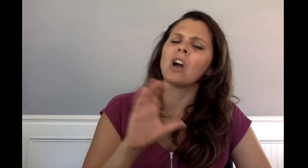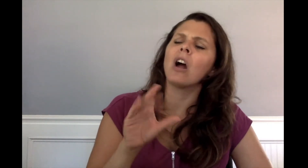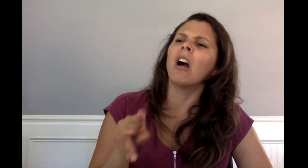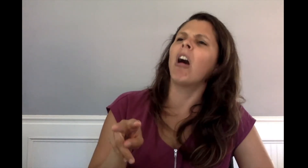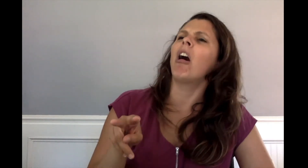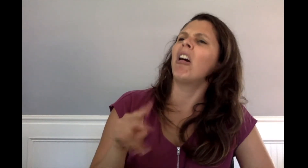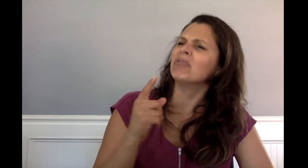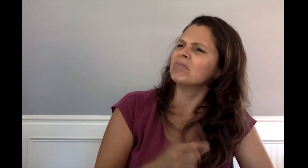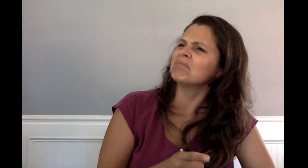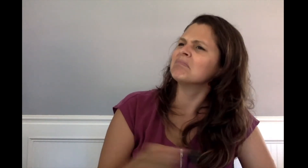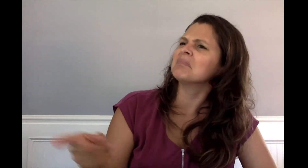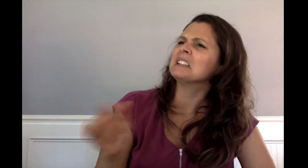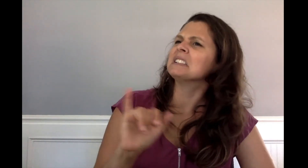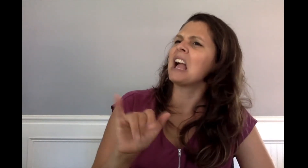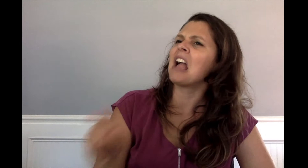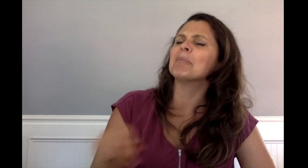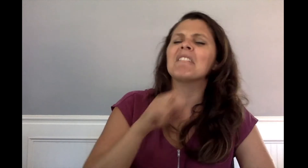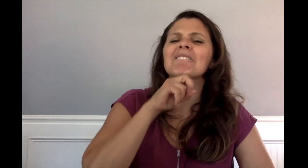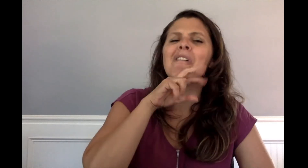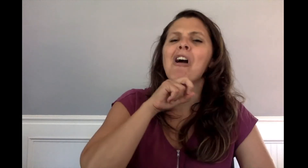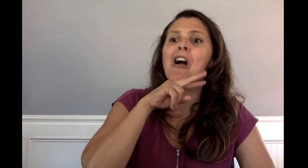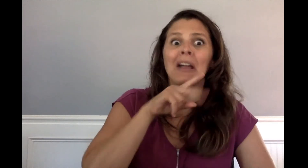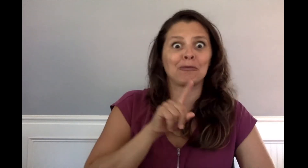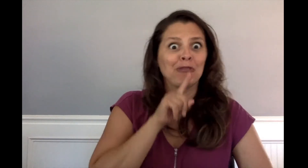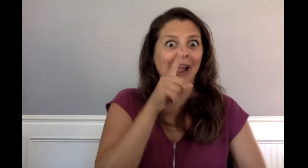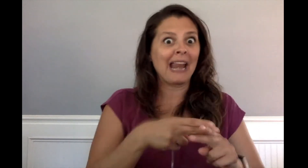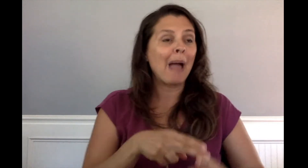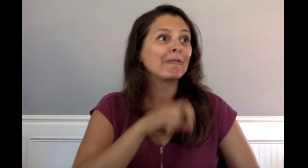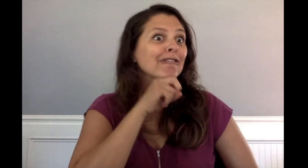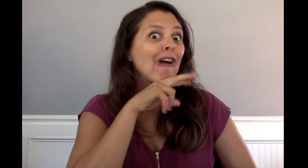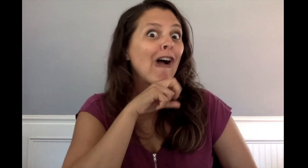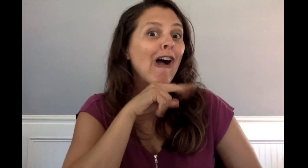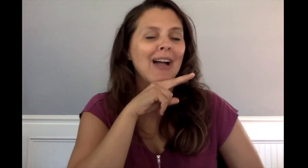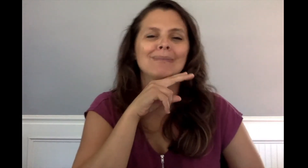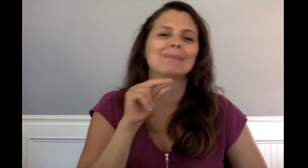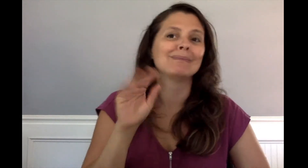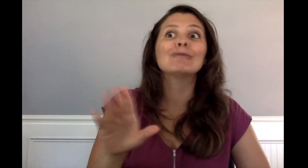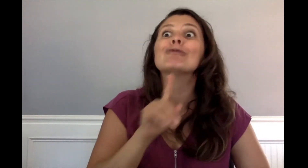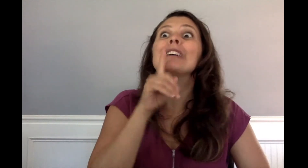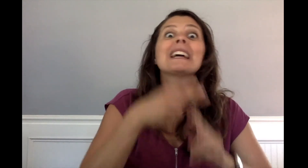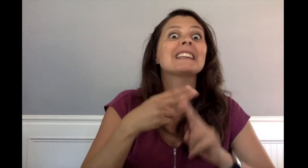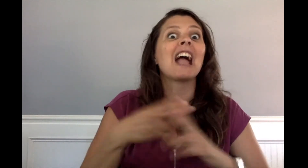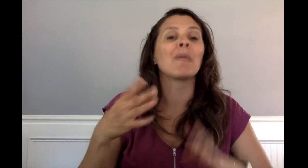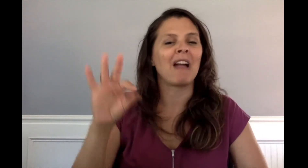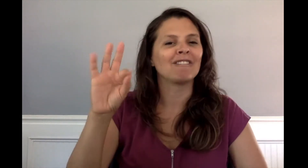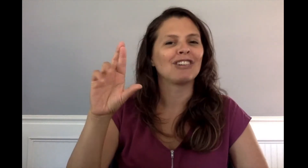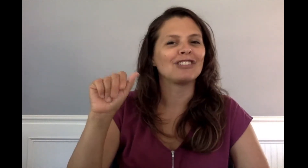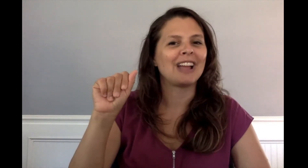Charlie thought about what Frog had just written: Jerry was his nickname.